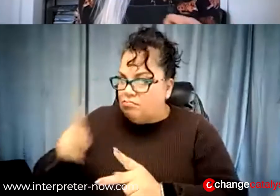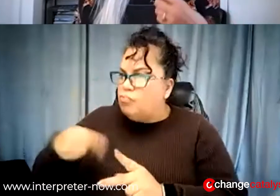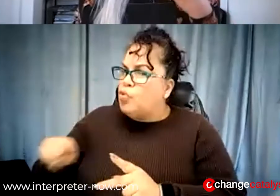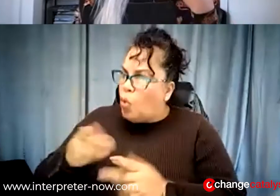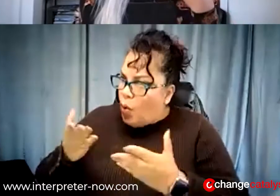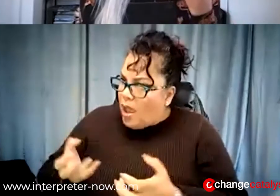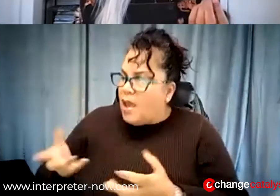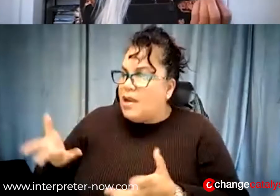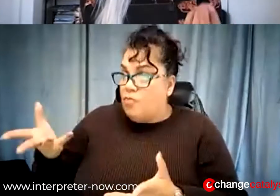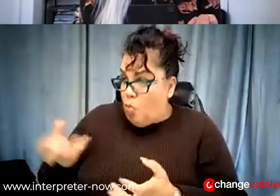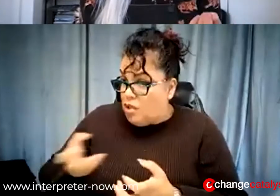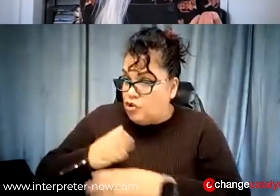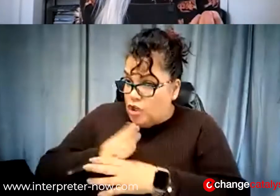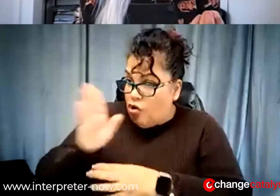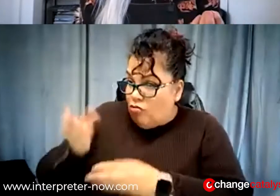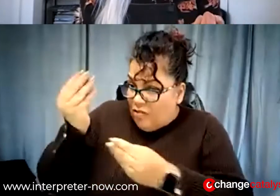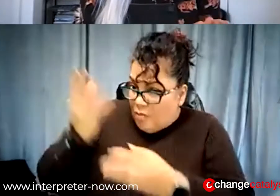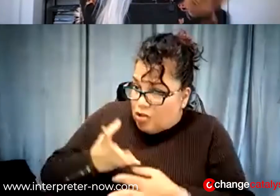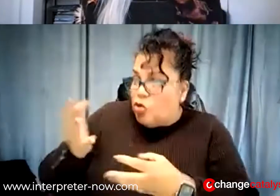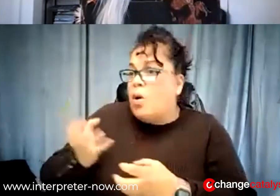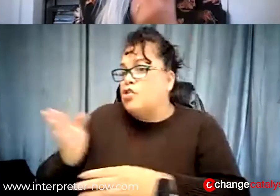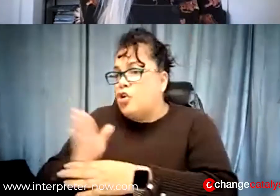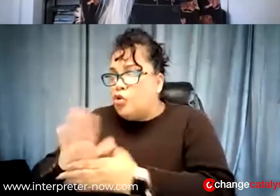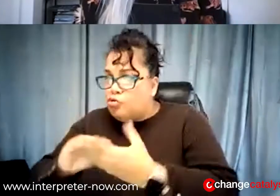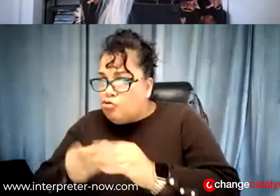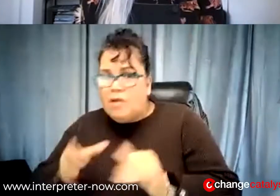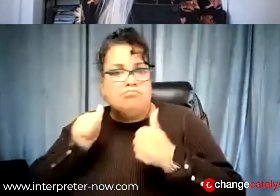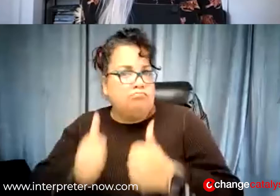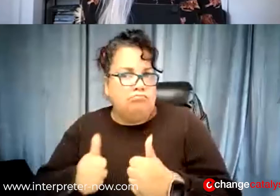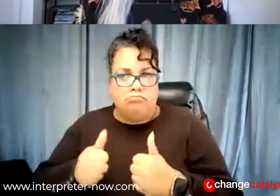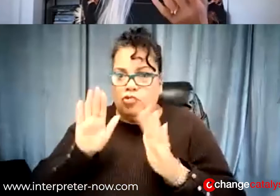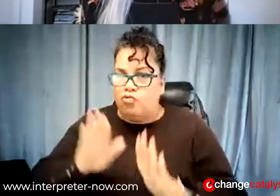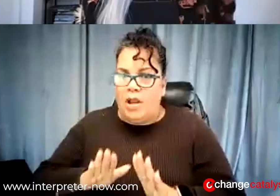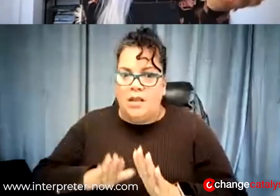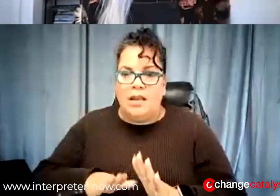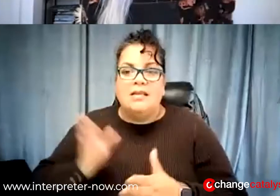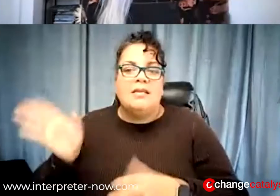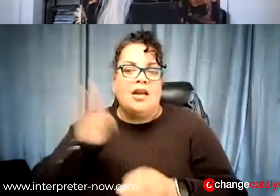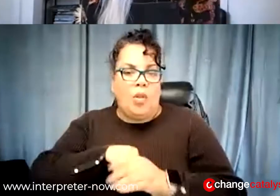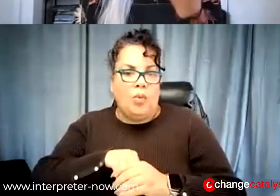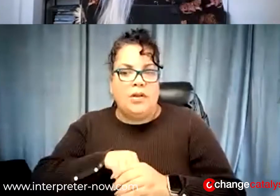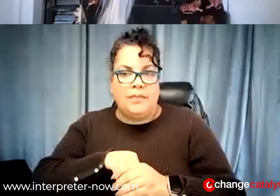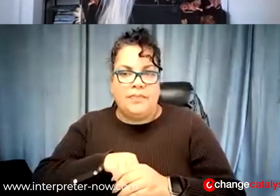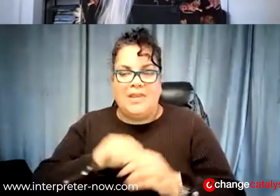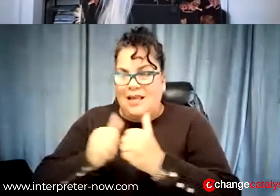to share their story, and to tell it in their own words, which is also part of how even people create their trails.